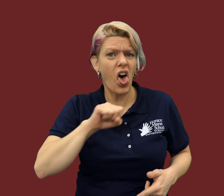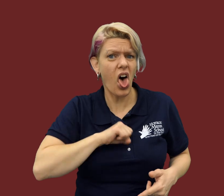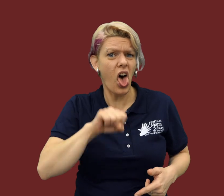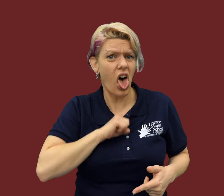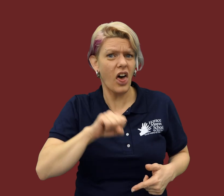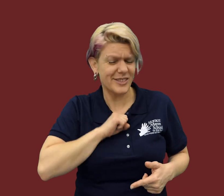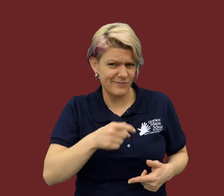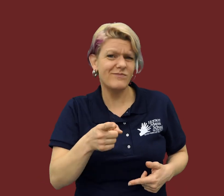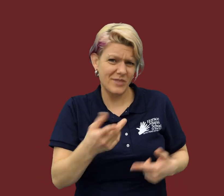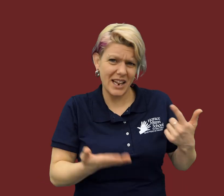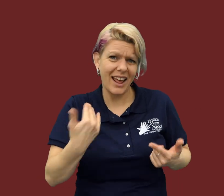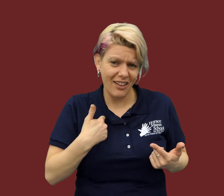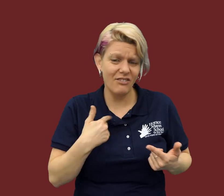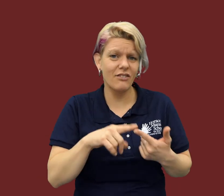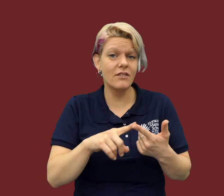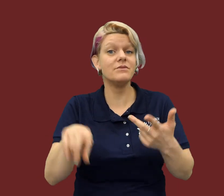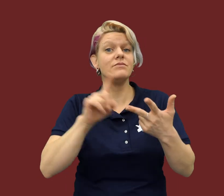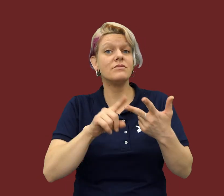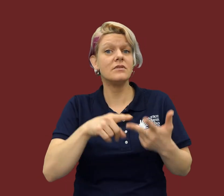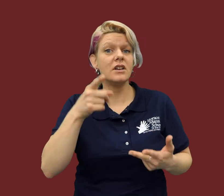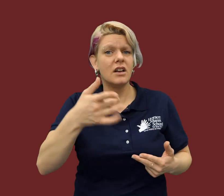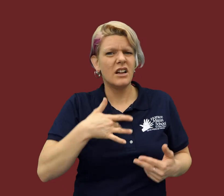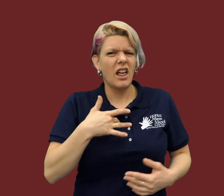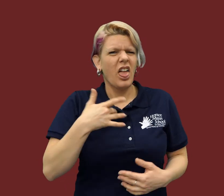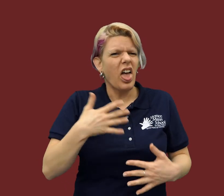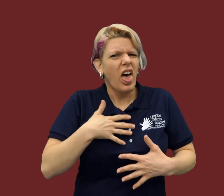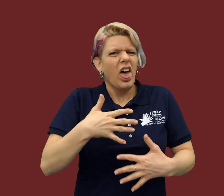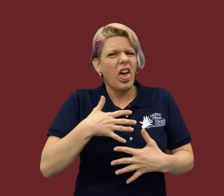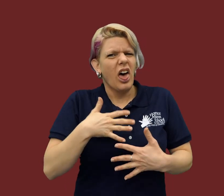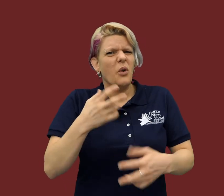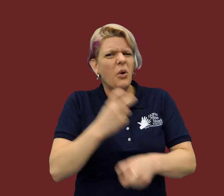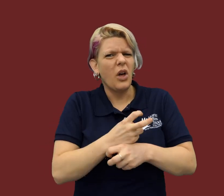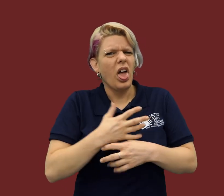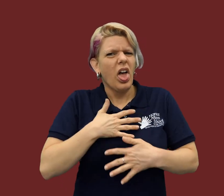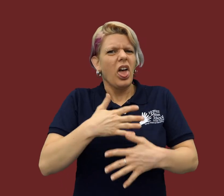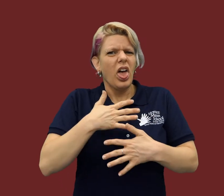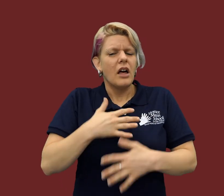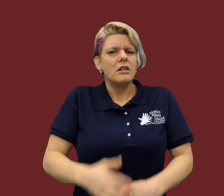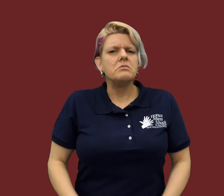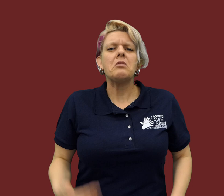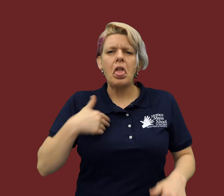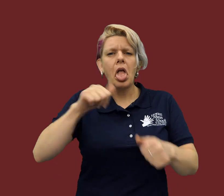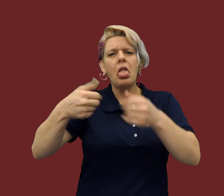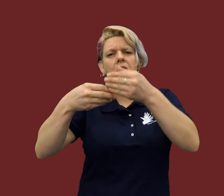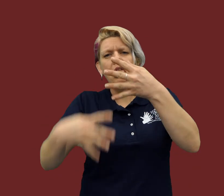three symptoms are the most common features of COVID-19, even though there are other symptoms